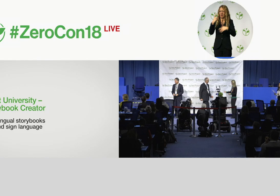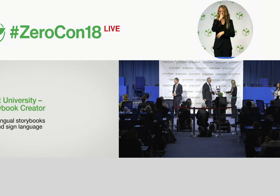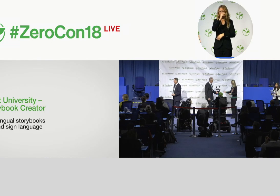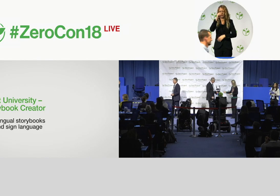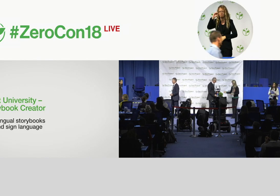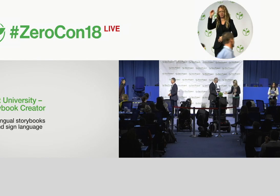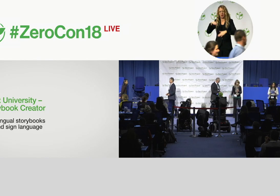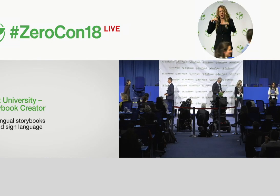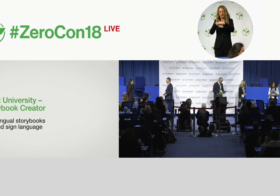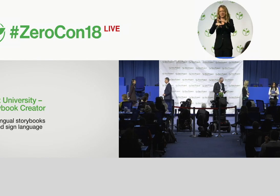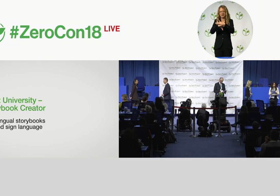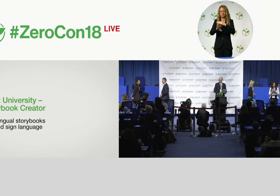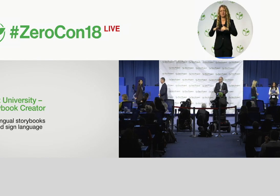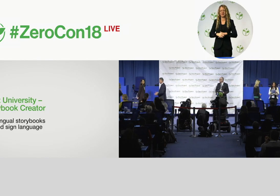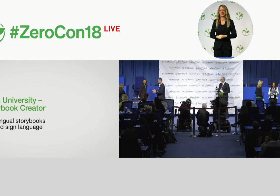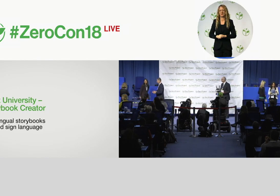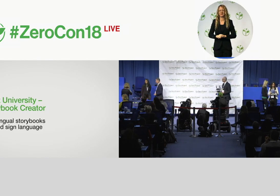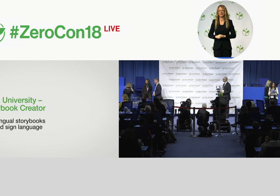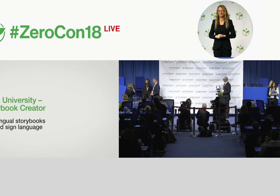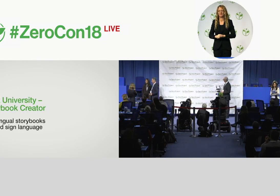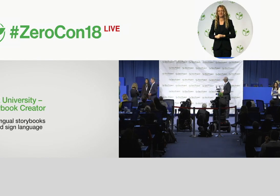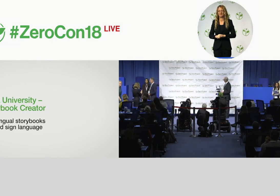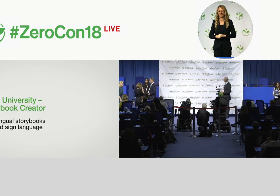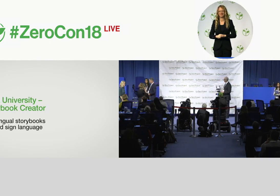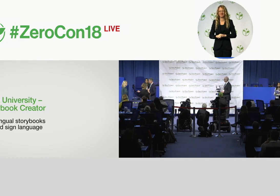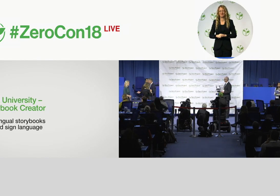Congratulations to Gallaudet University, USA.